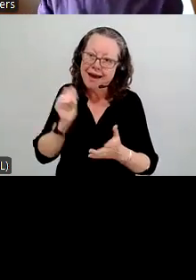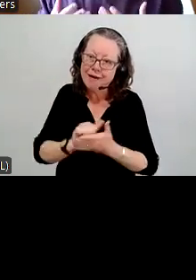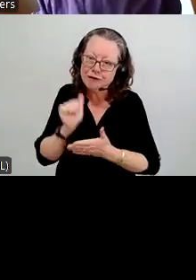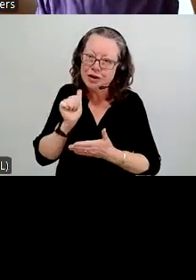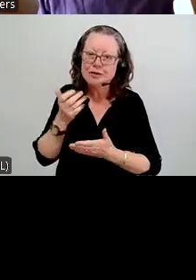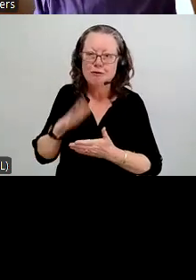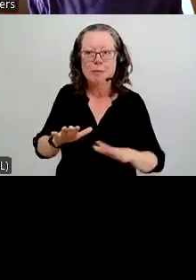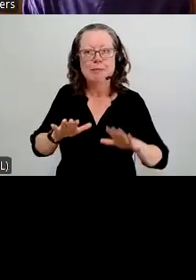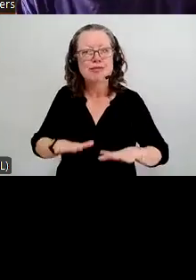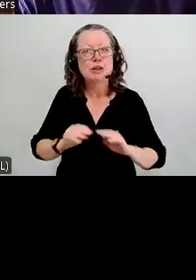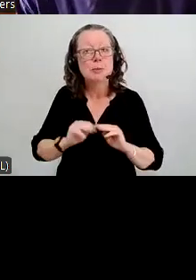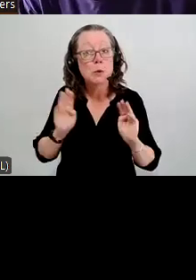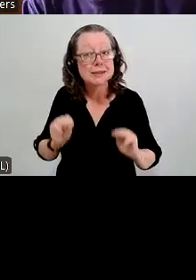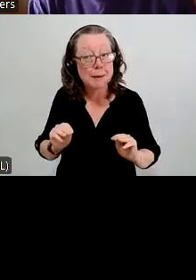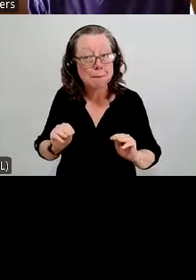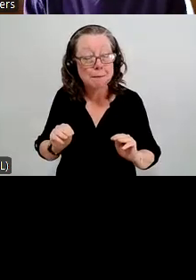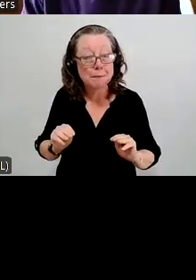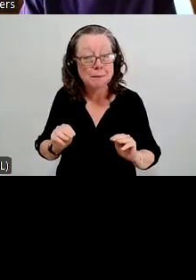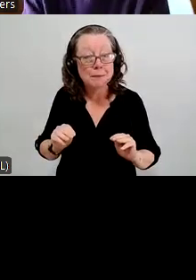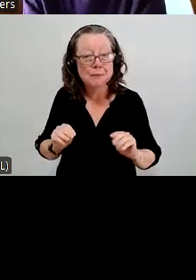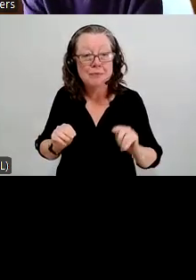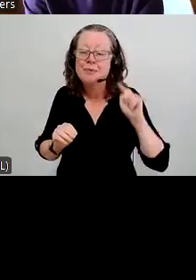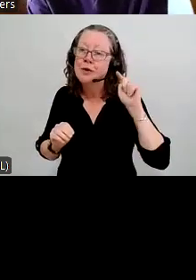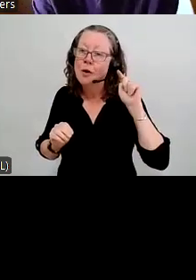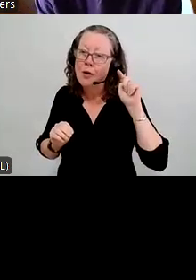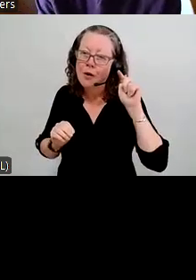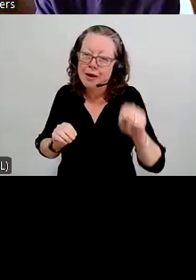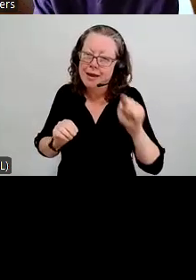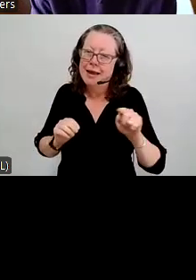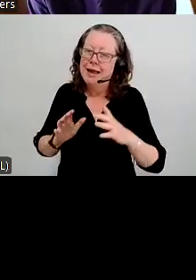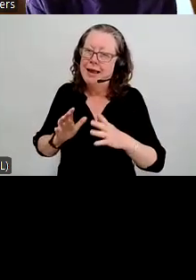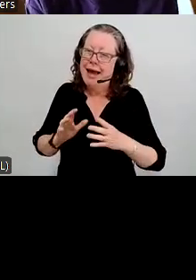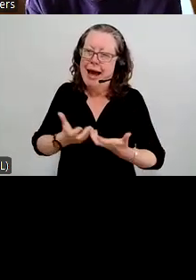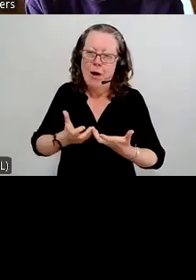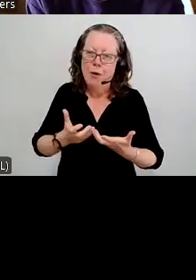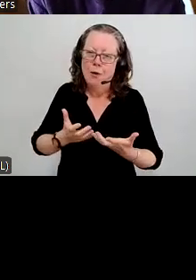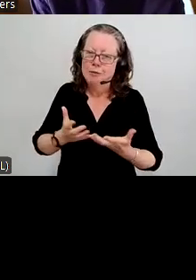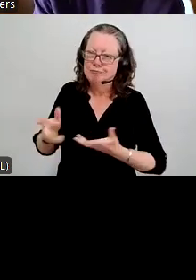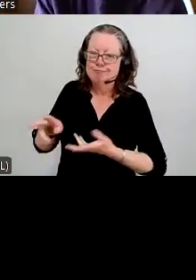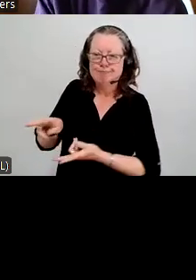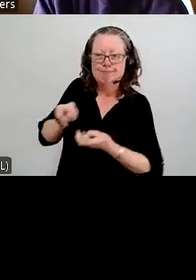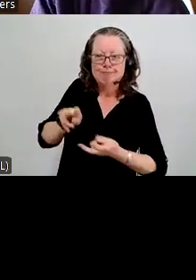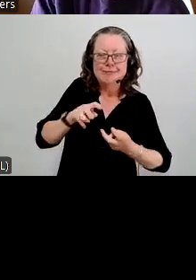What the British Museum is using is a Meta pixel. Meta works across Instagram and Facebook,